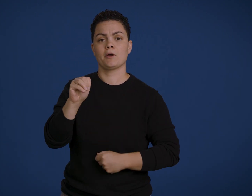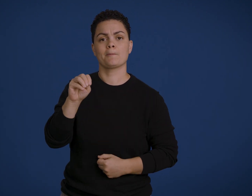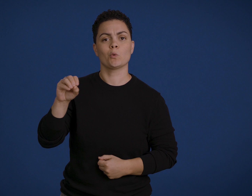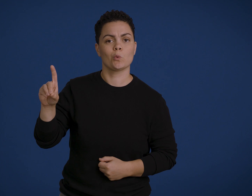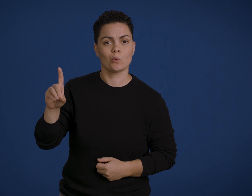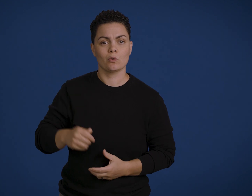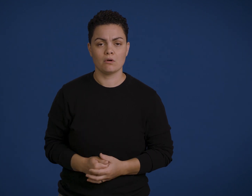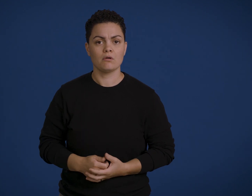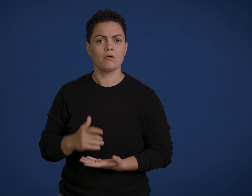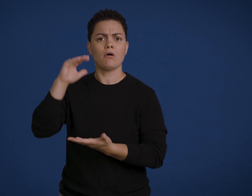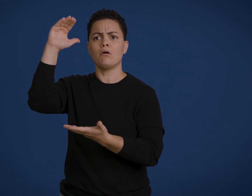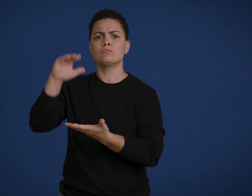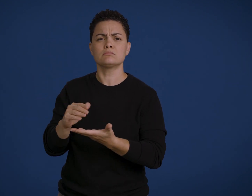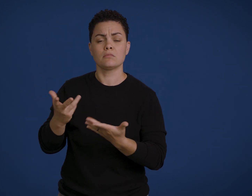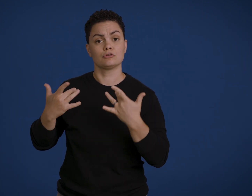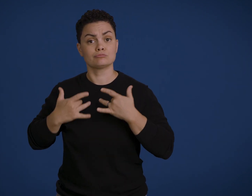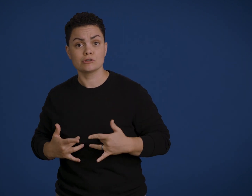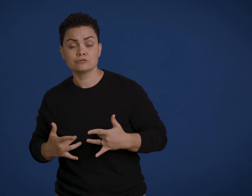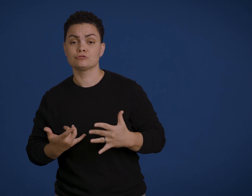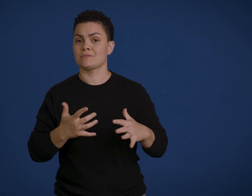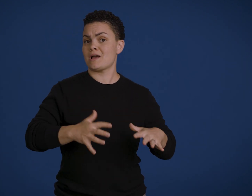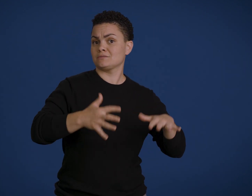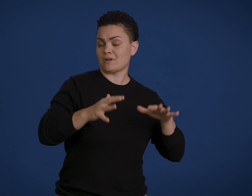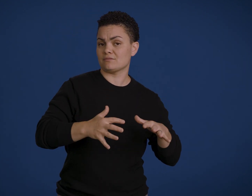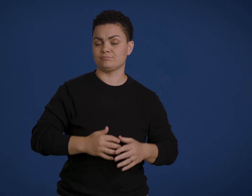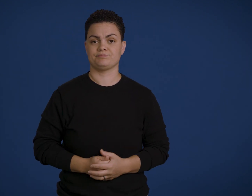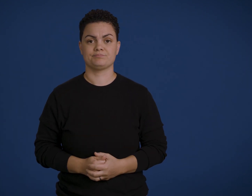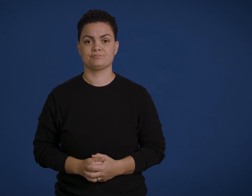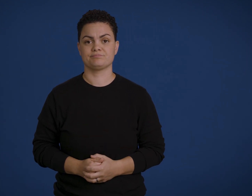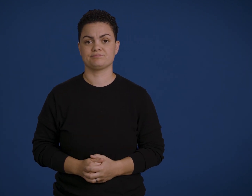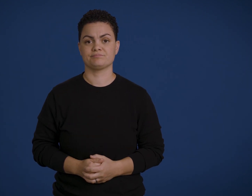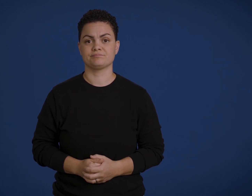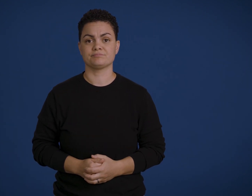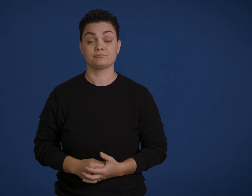which can help improve mood or depression, and reduce anxiety.